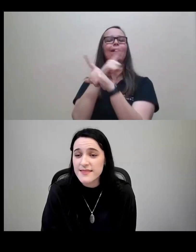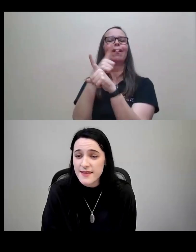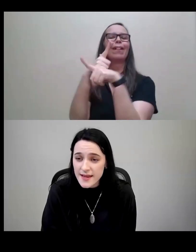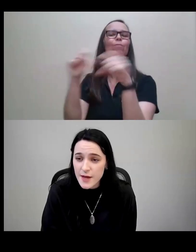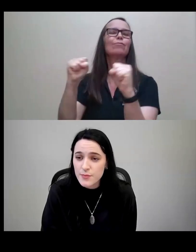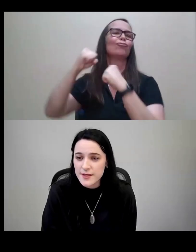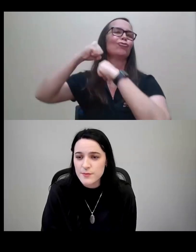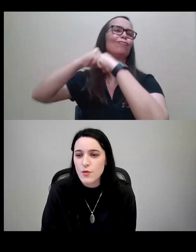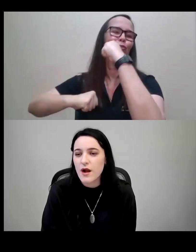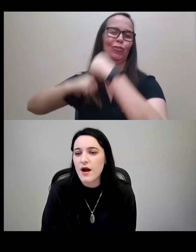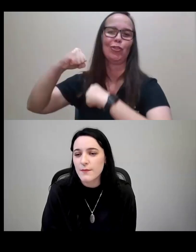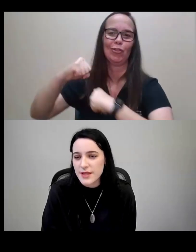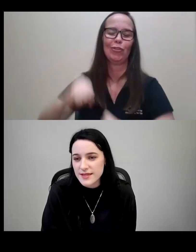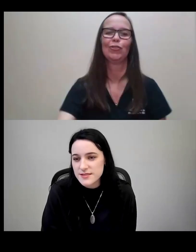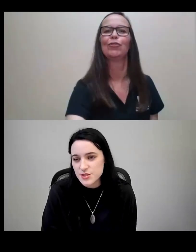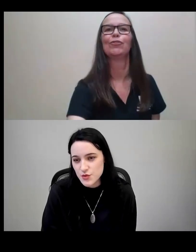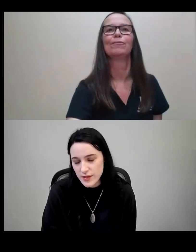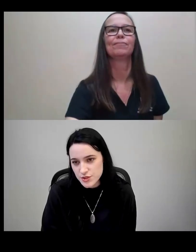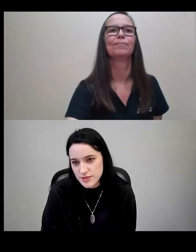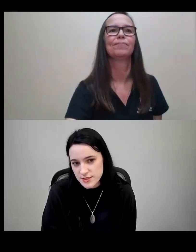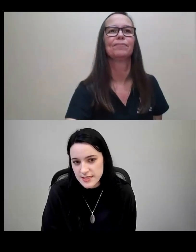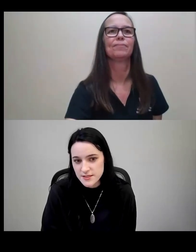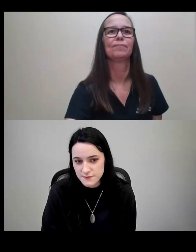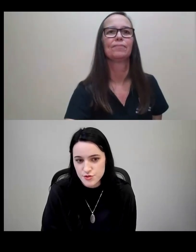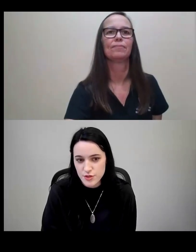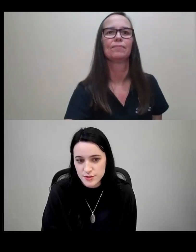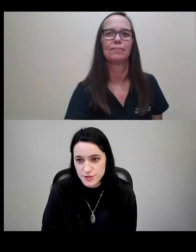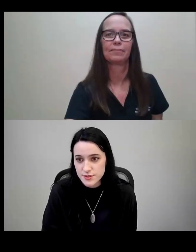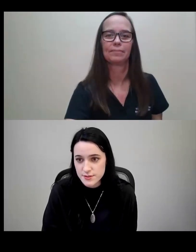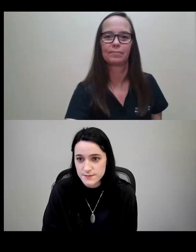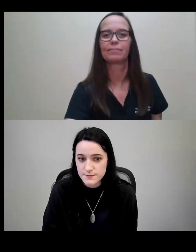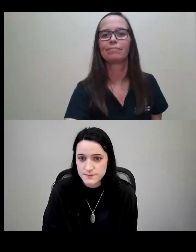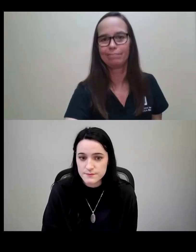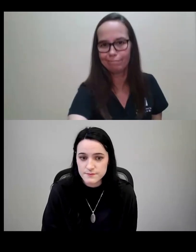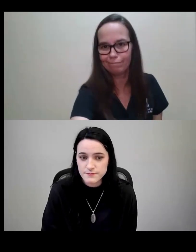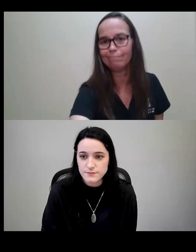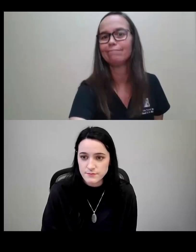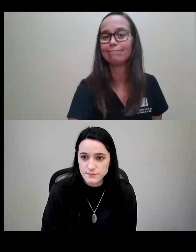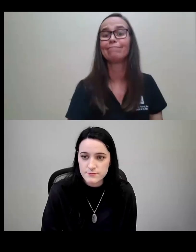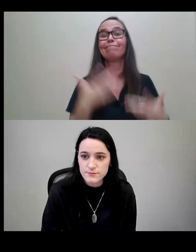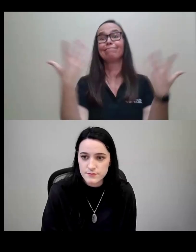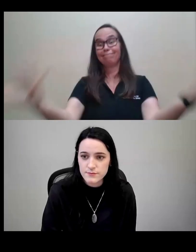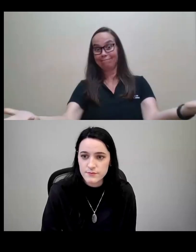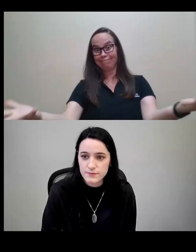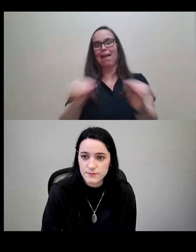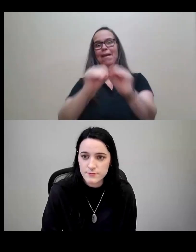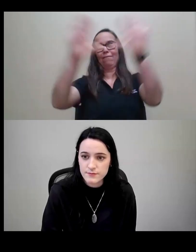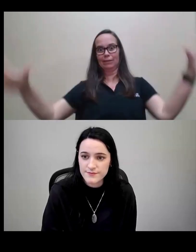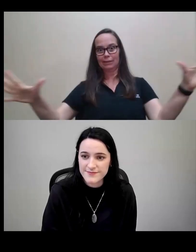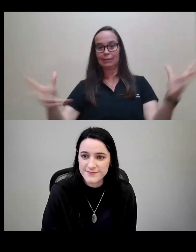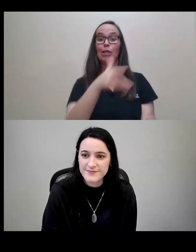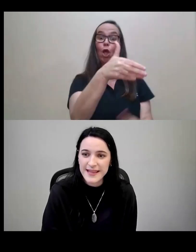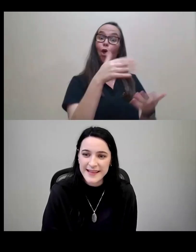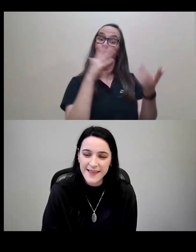they can then apply to more complex situations and different structures.